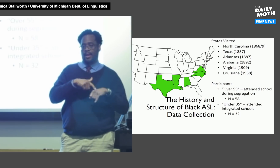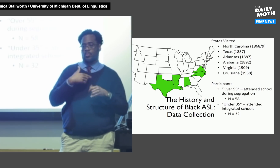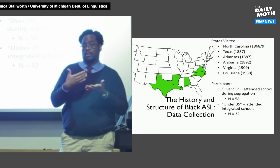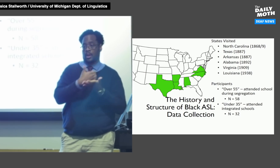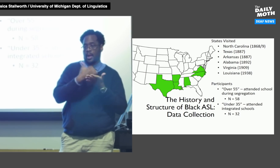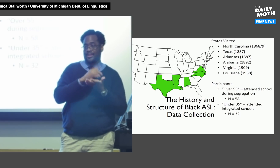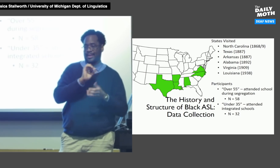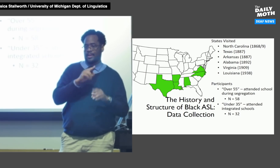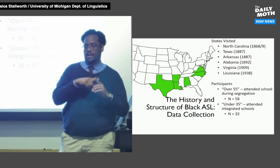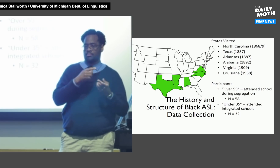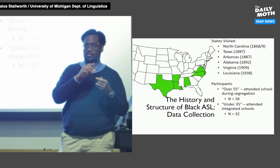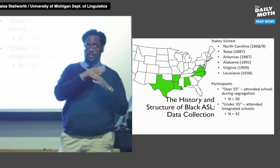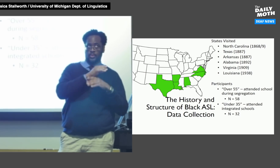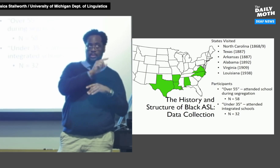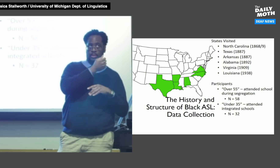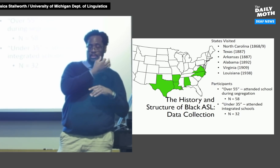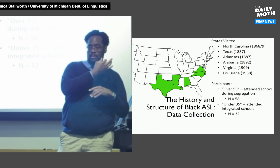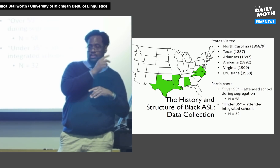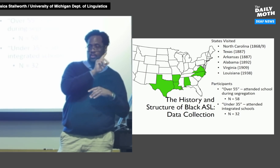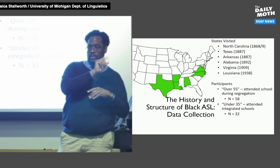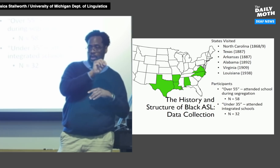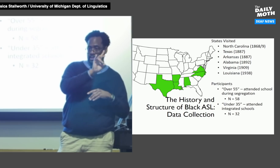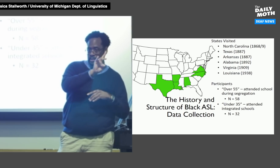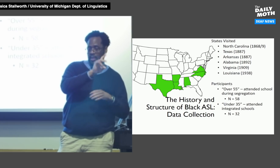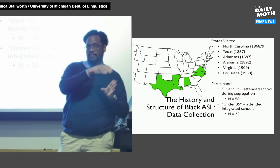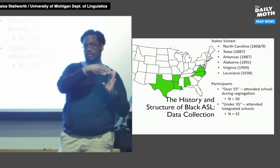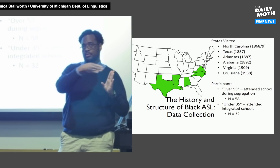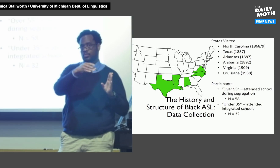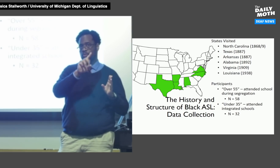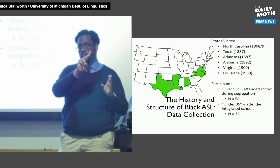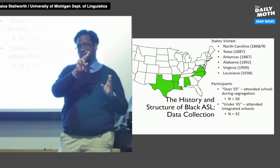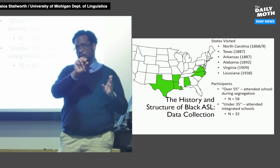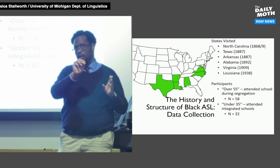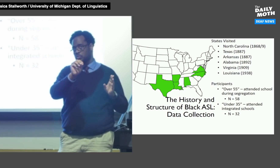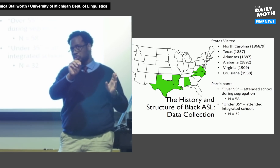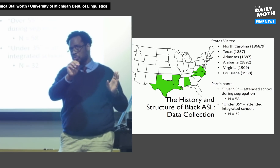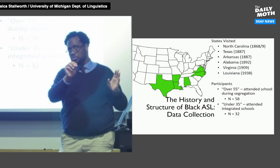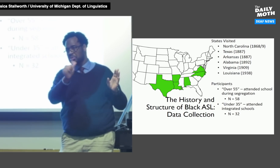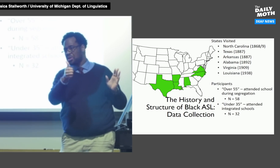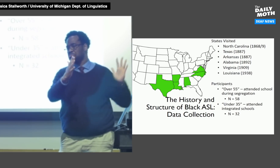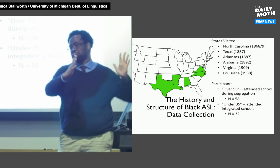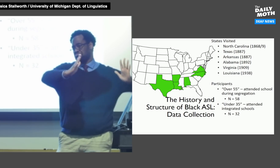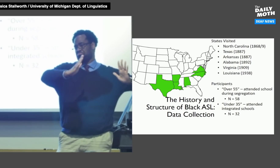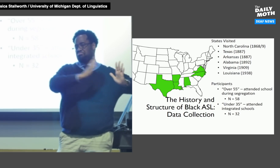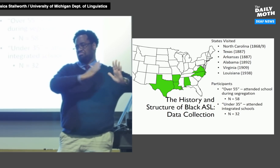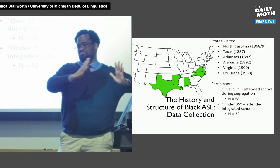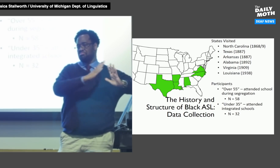We collected data before 2007 up to 2010,